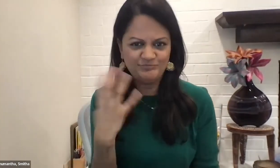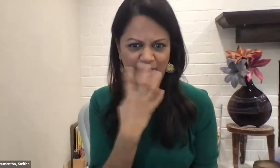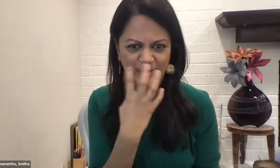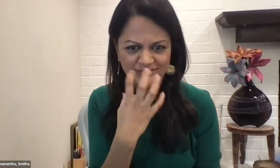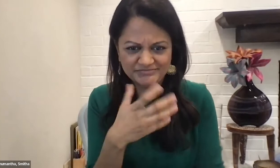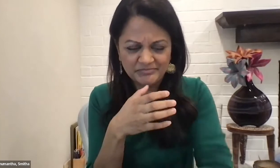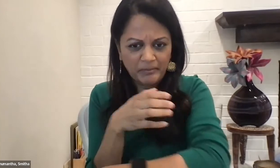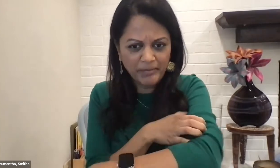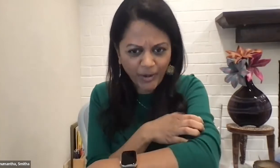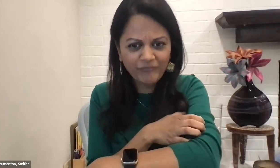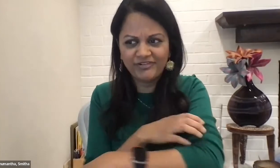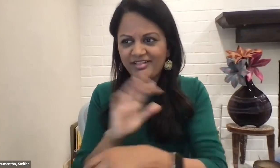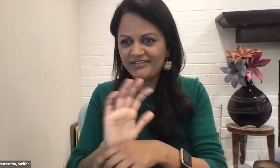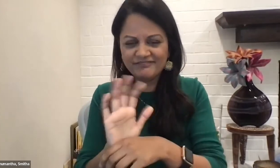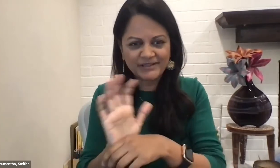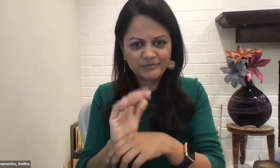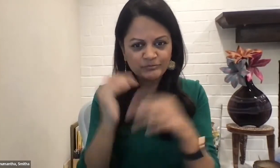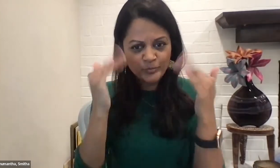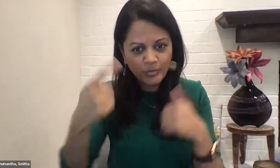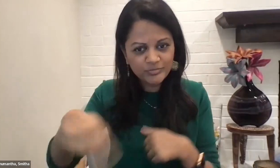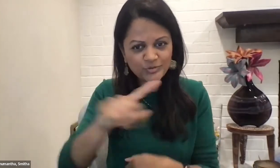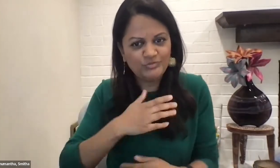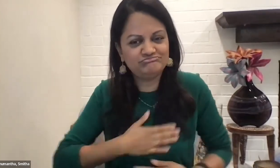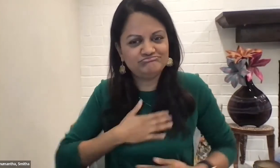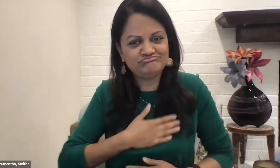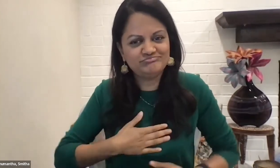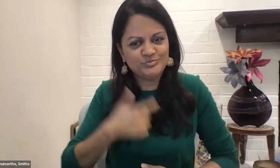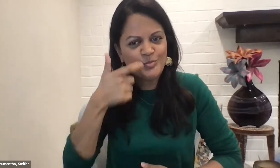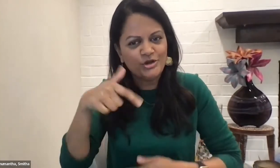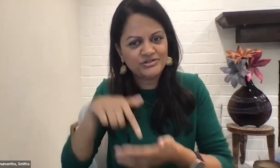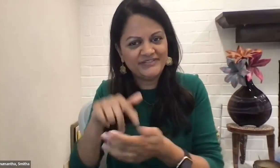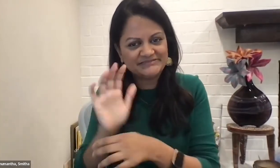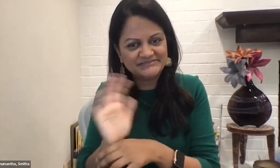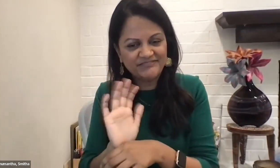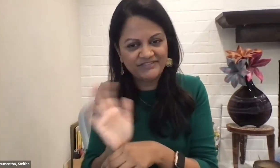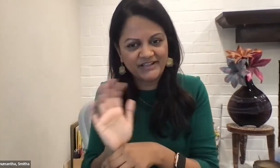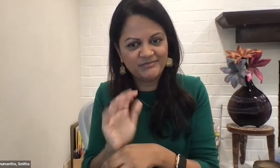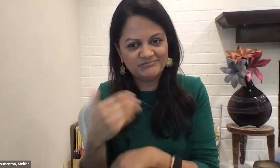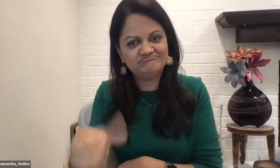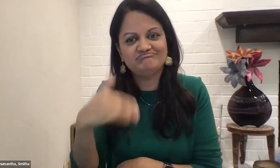All right. Great. Wow. That is just a powerful documentary. I hope you all enjoyed it.